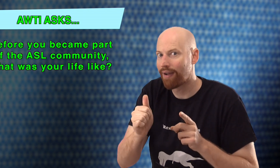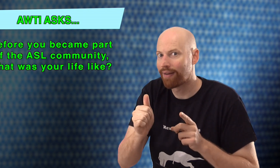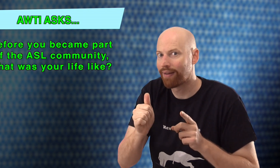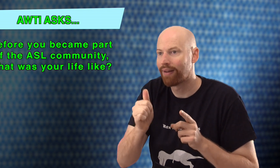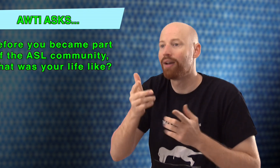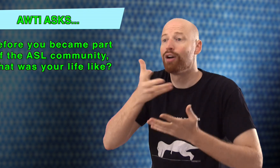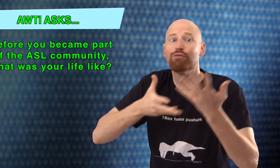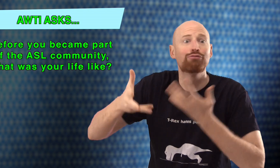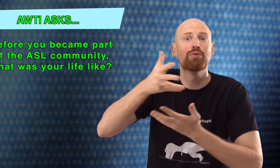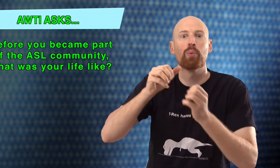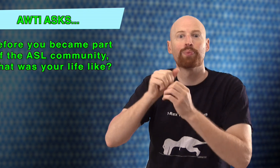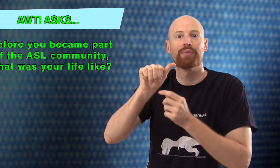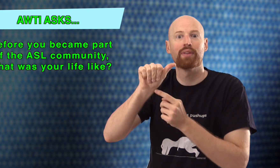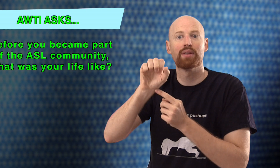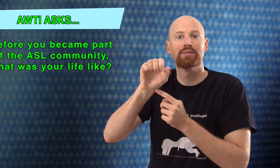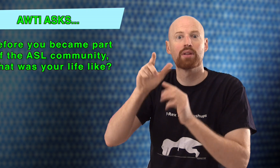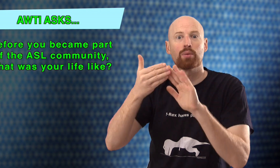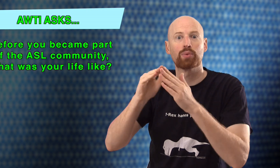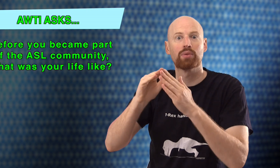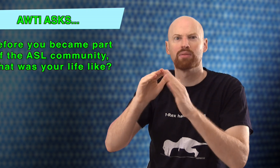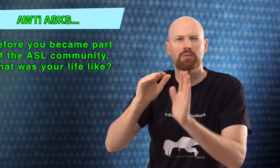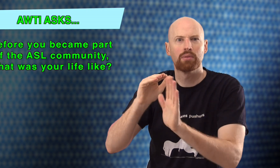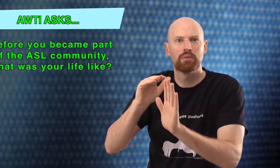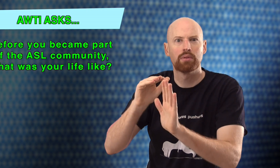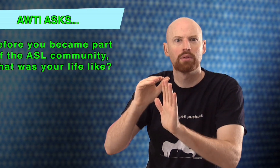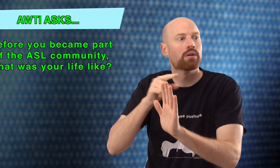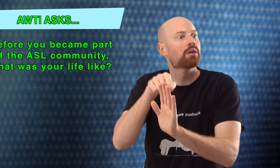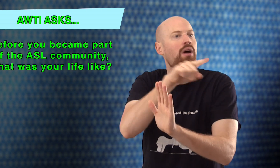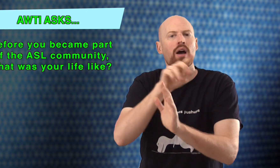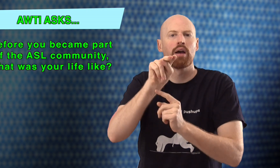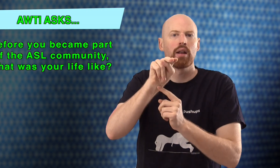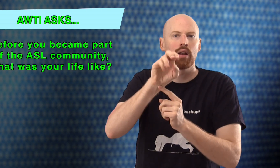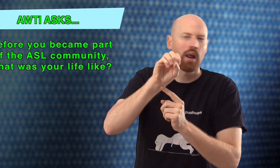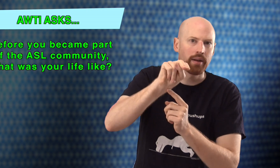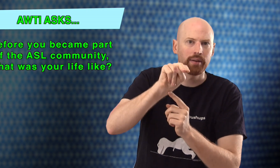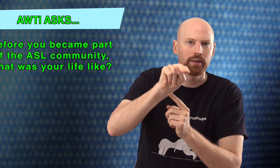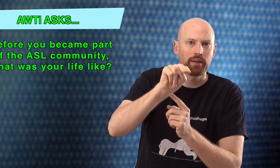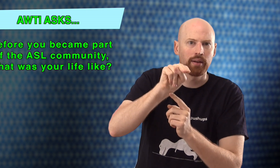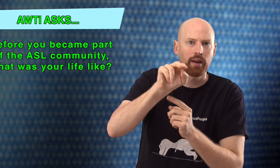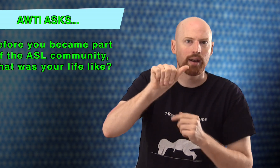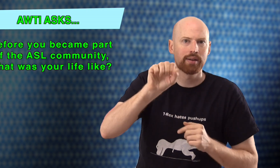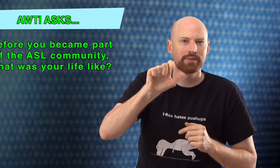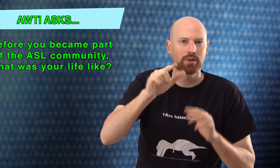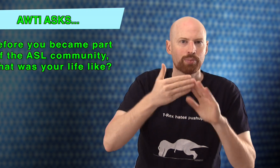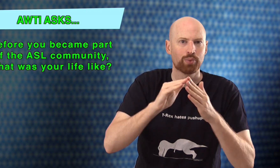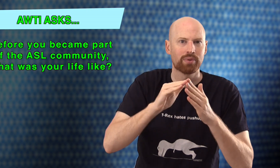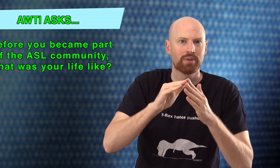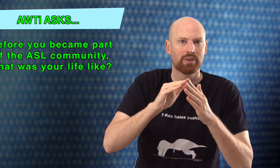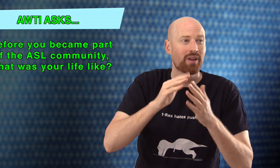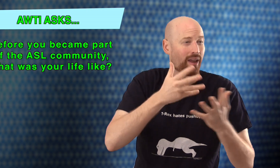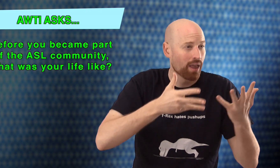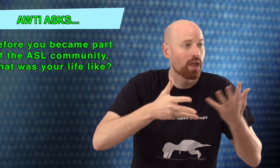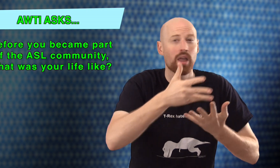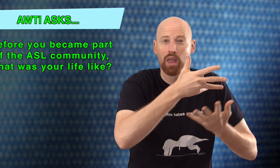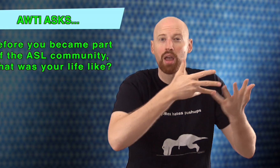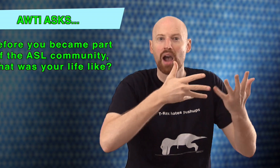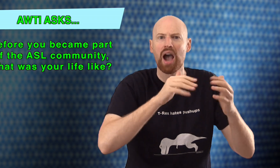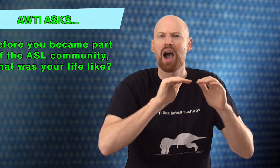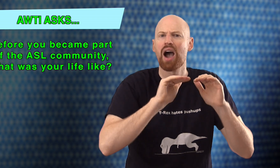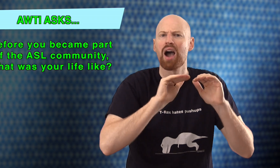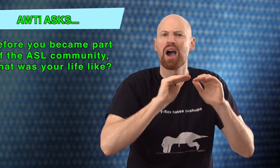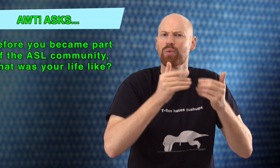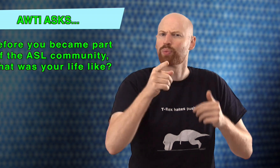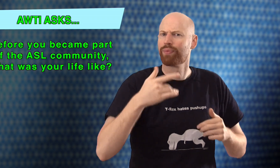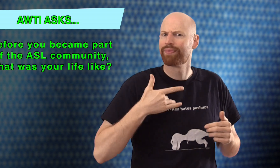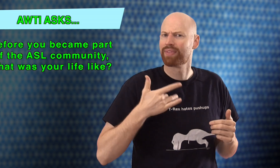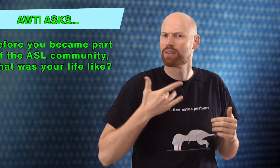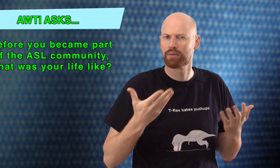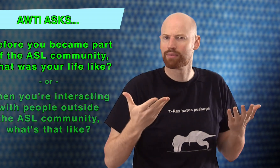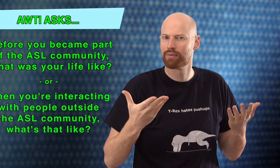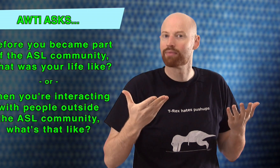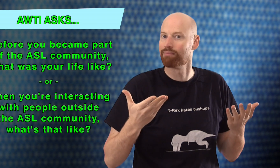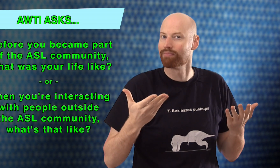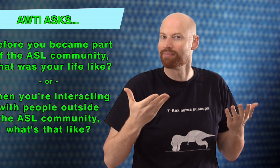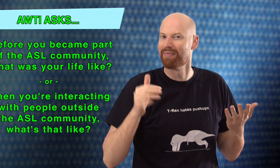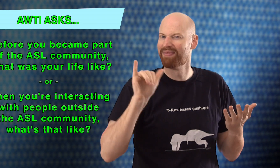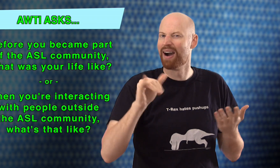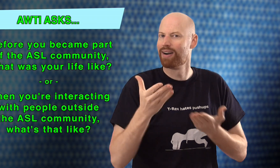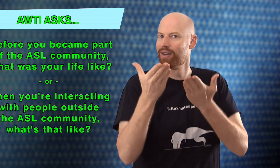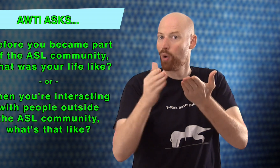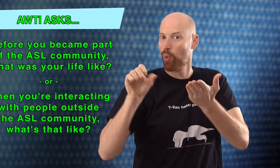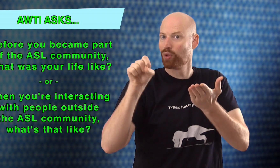the ASL Community, people who don't know sign language, haven't learned it, what's that like for you?